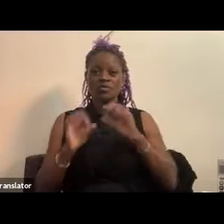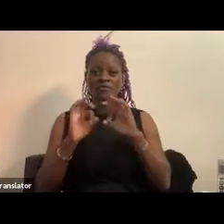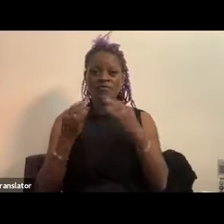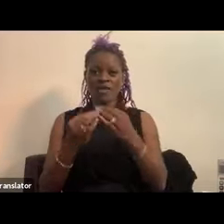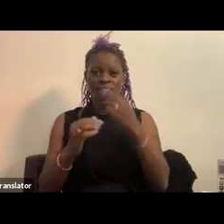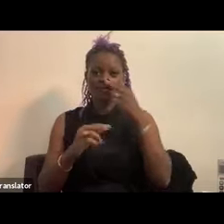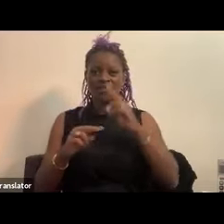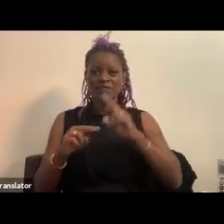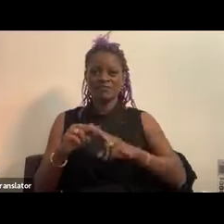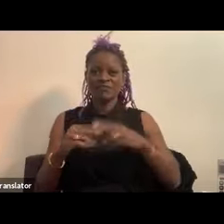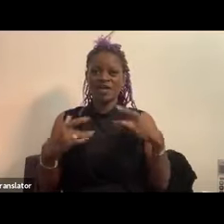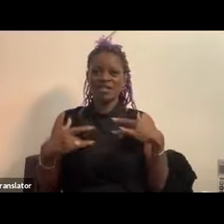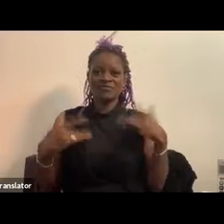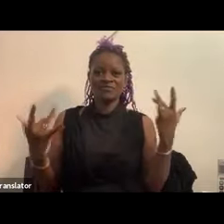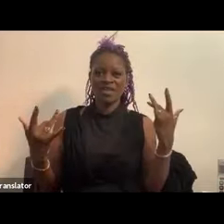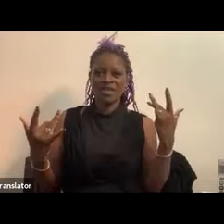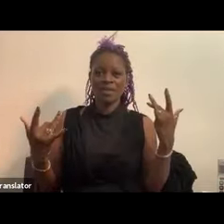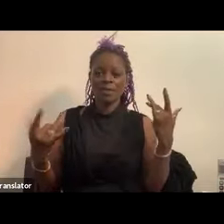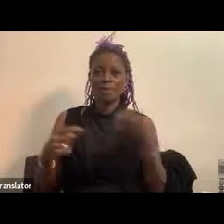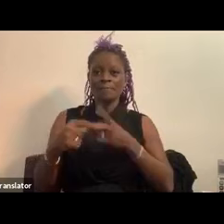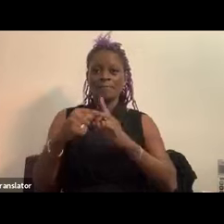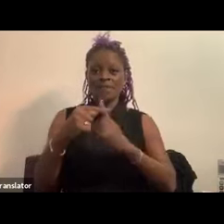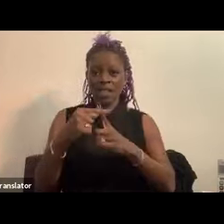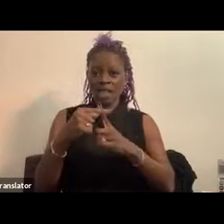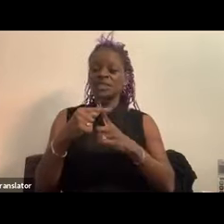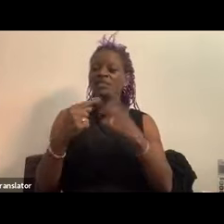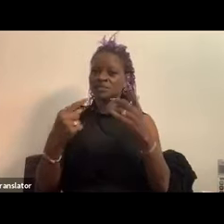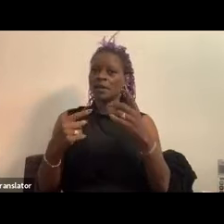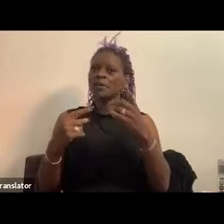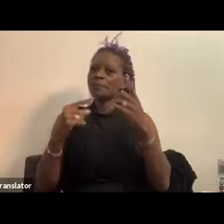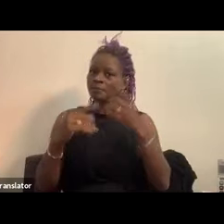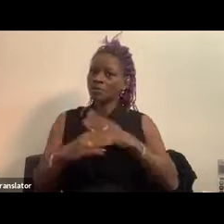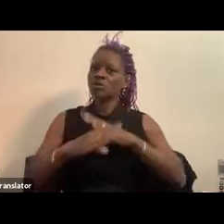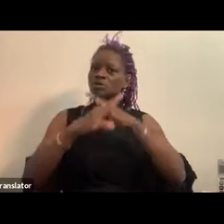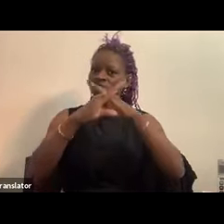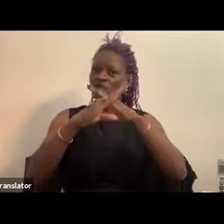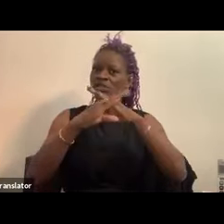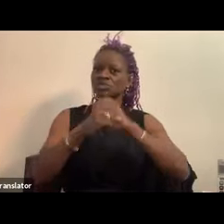At the same time, we encourage parents to take advantage of this opportunity to get their eligible 12